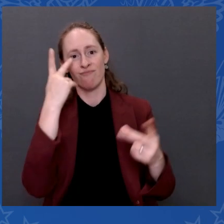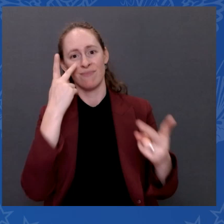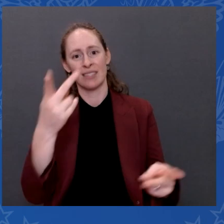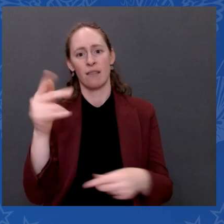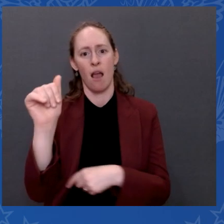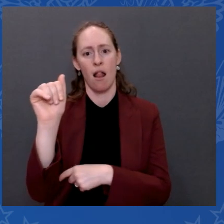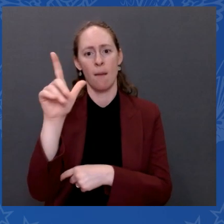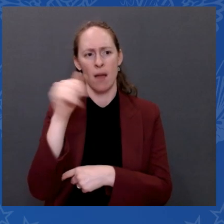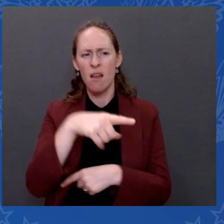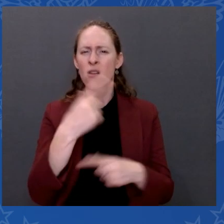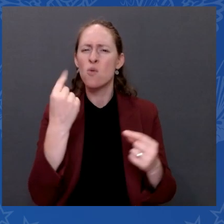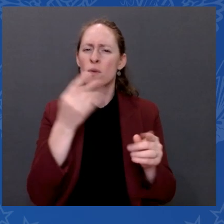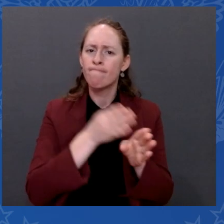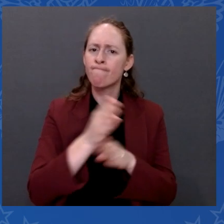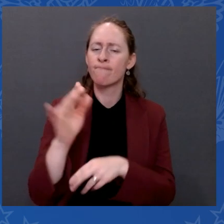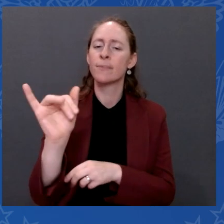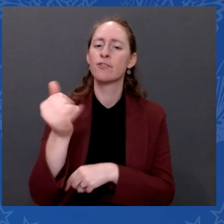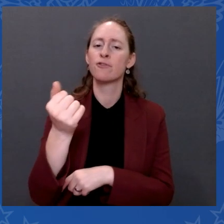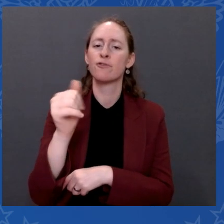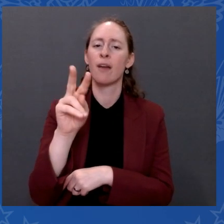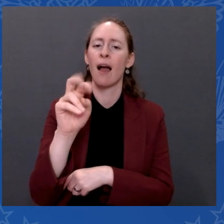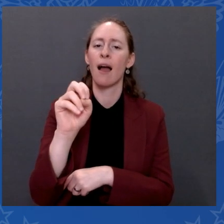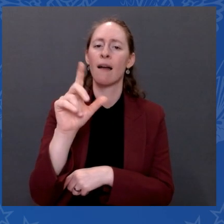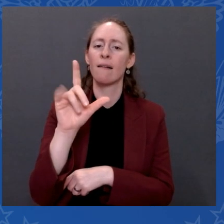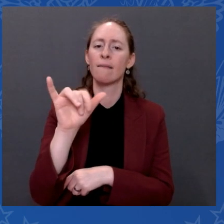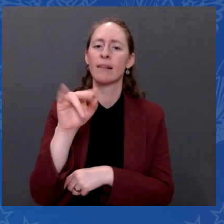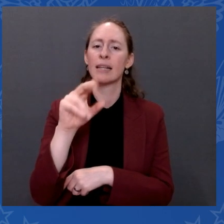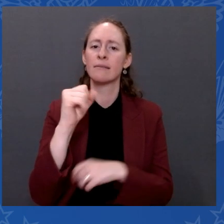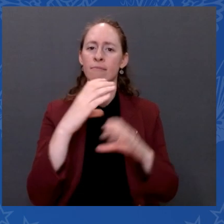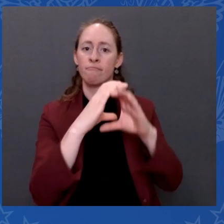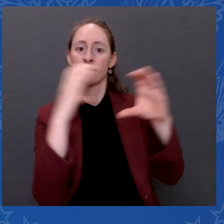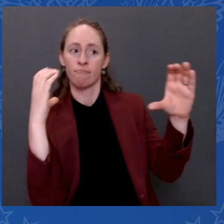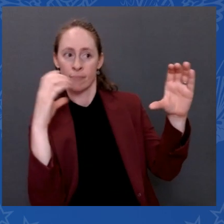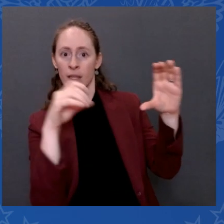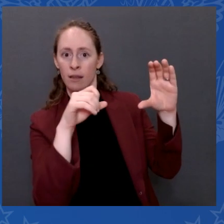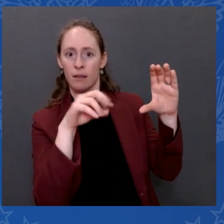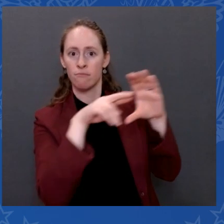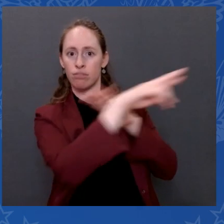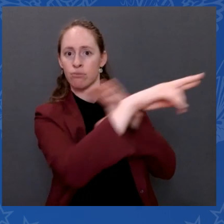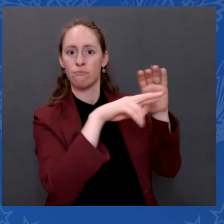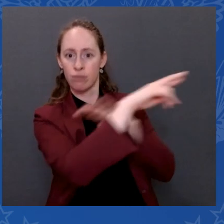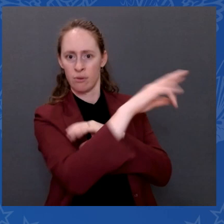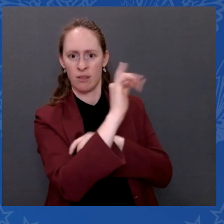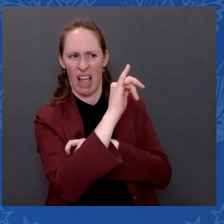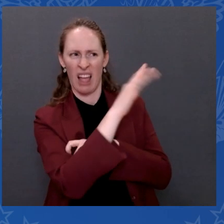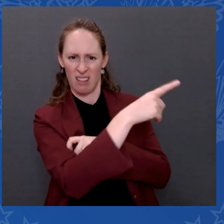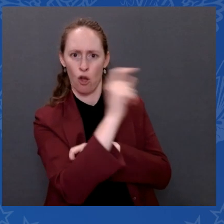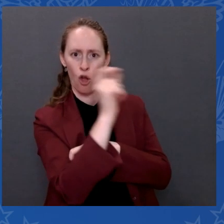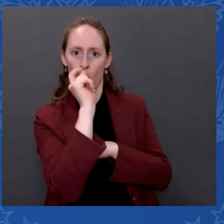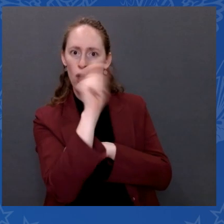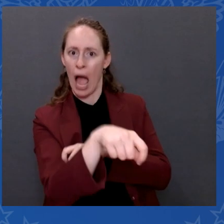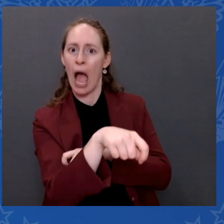against Putin's unprovoked war. It's crystal clear to me that we need these semiconductors --